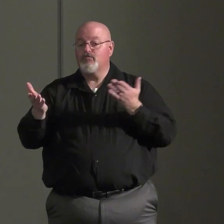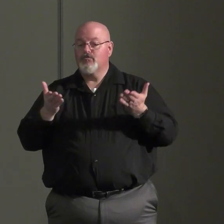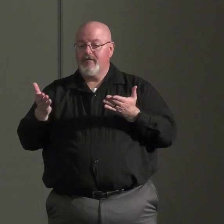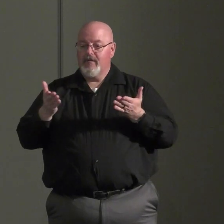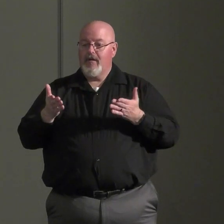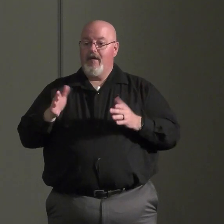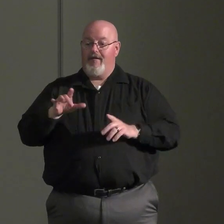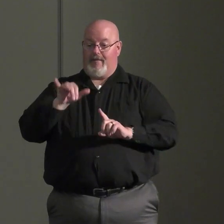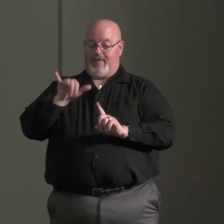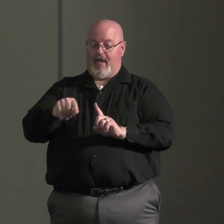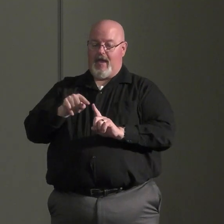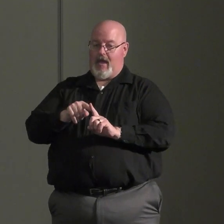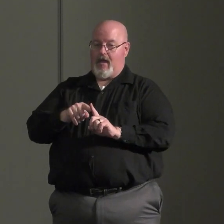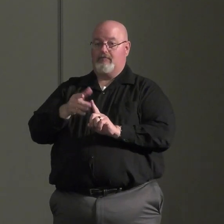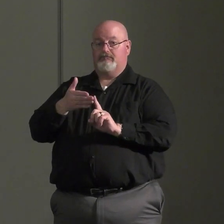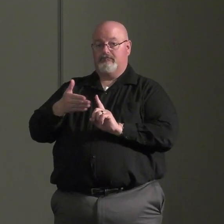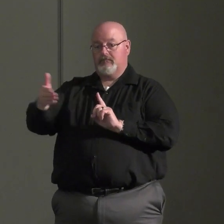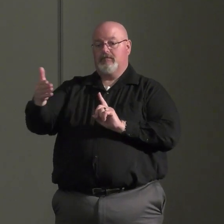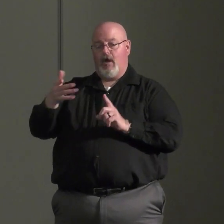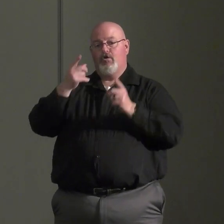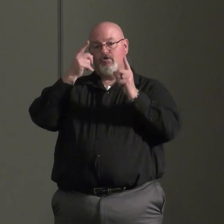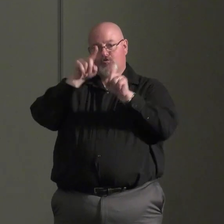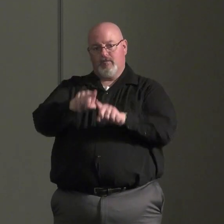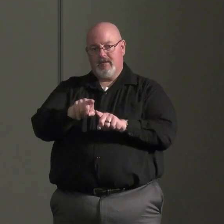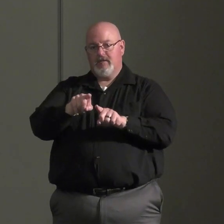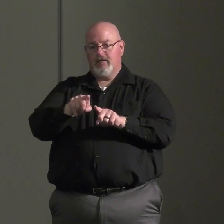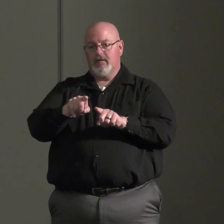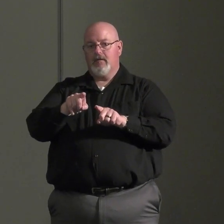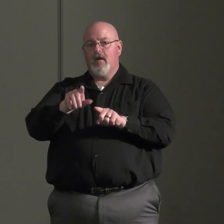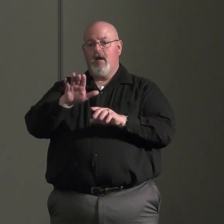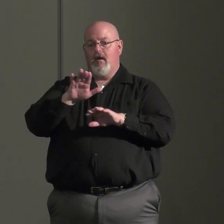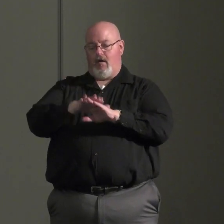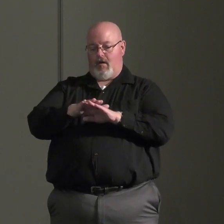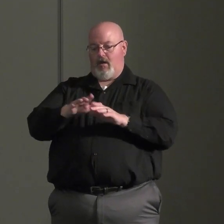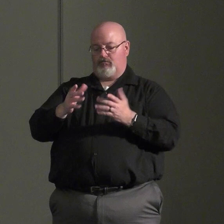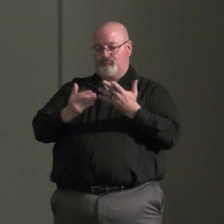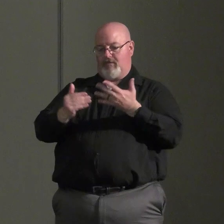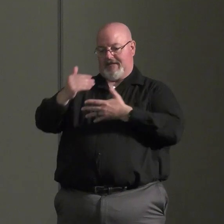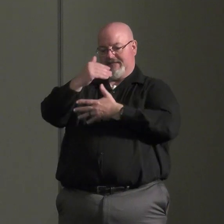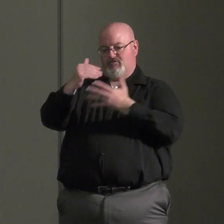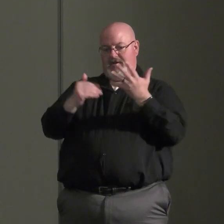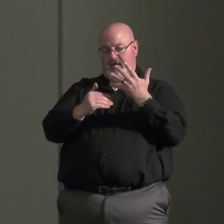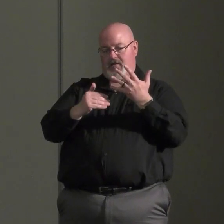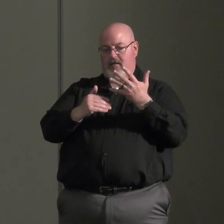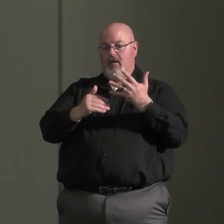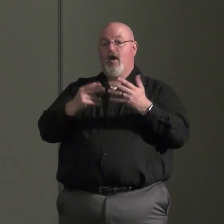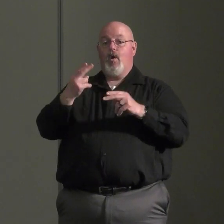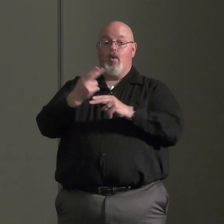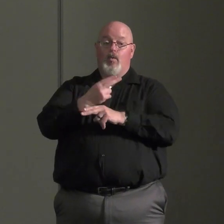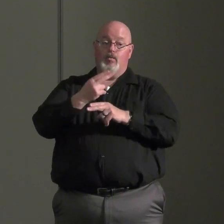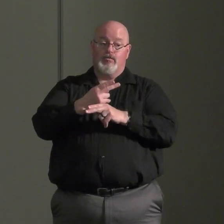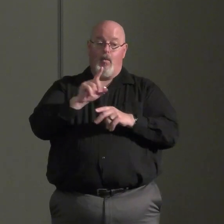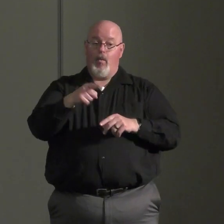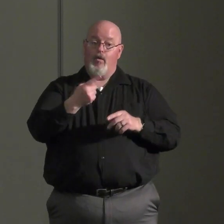From there, we then agree on inclusion criteria. Some people want users that only use screen reader